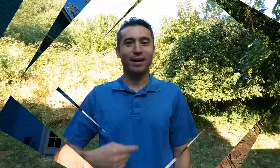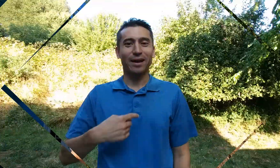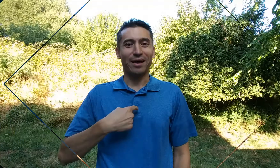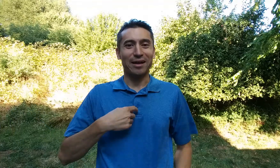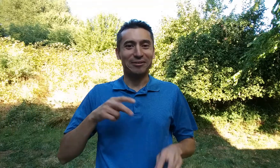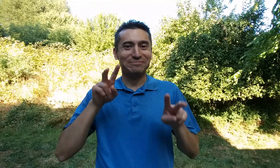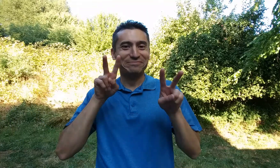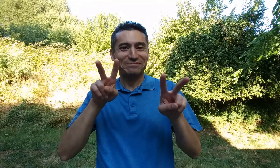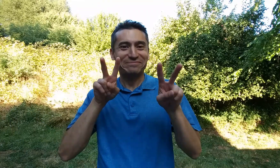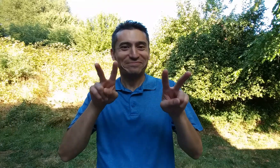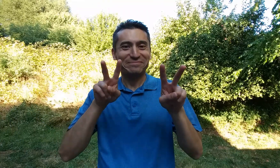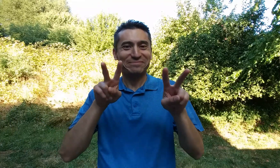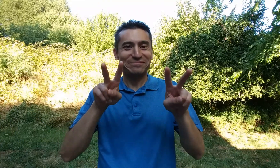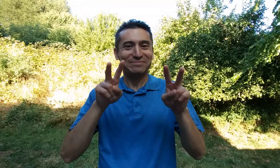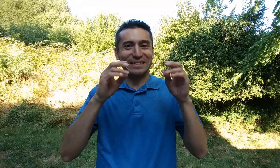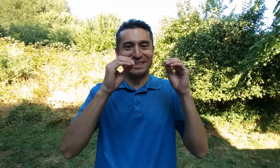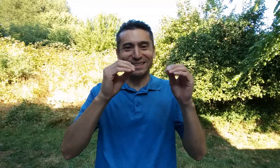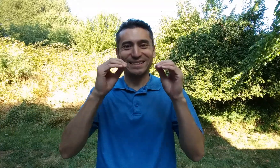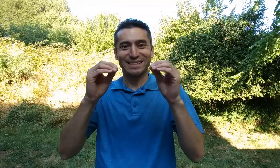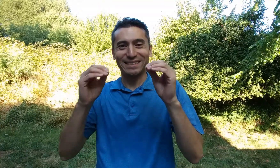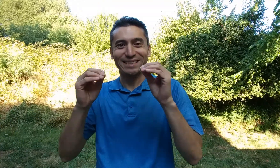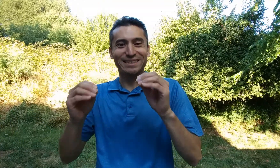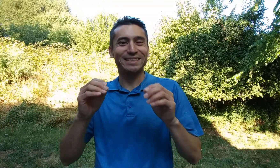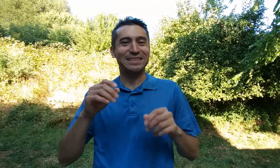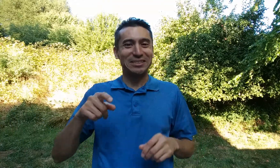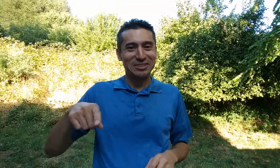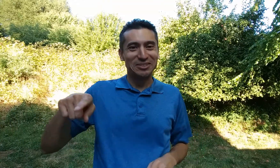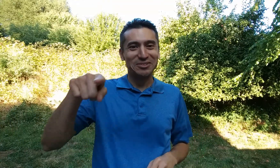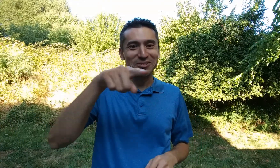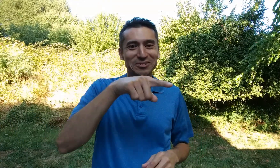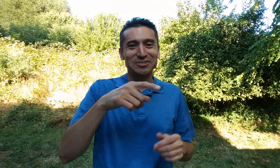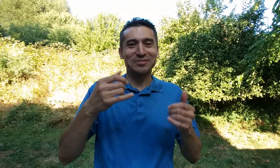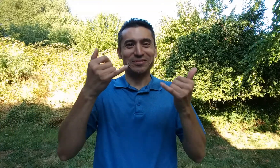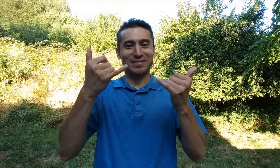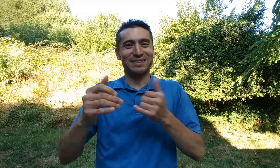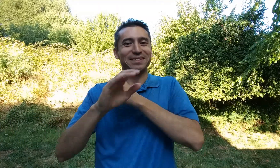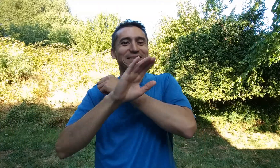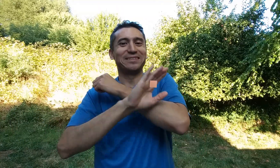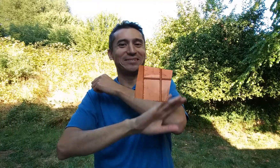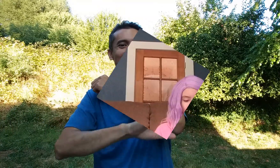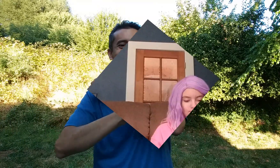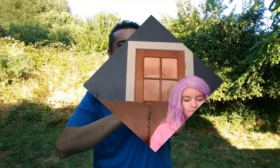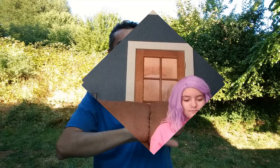I look forward to teaching you this [semester].